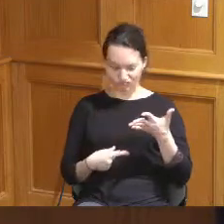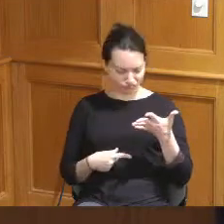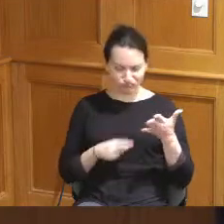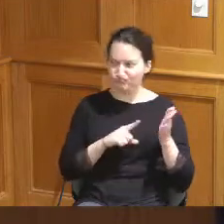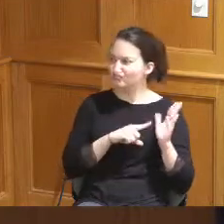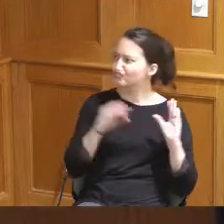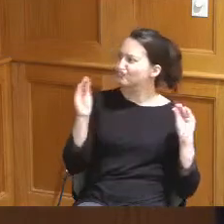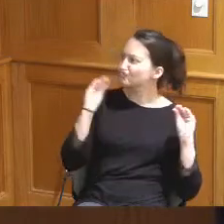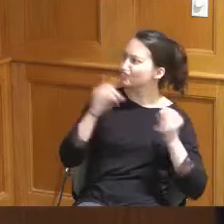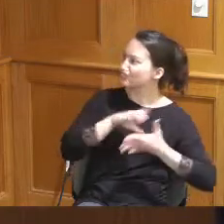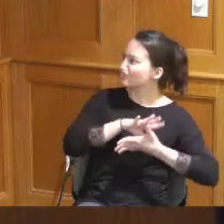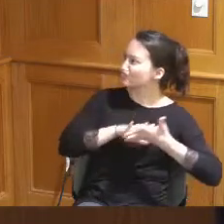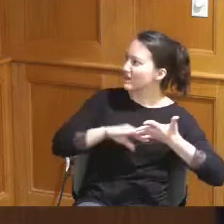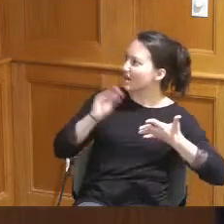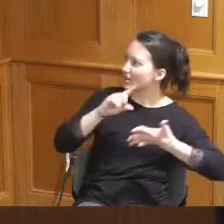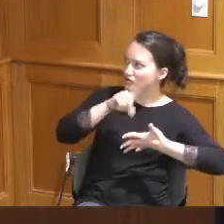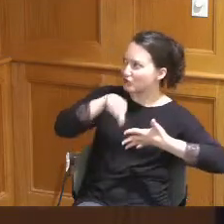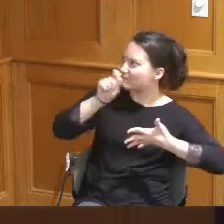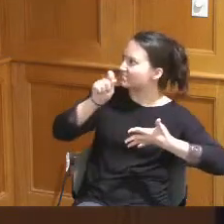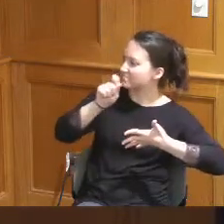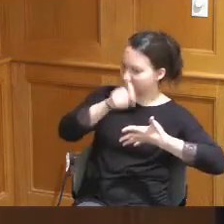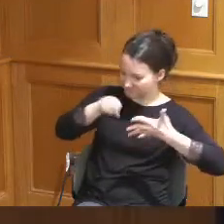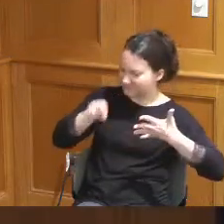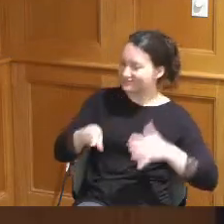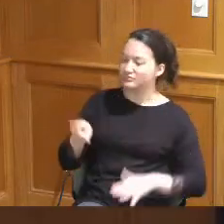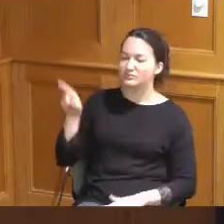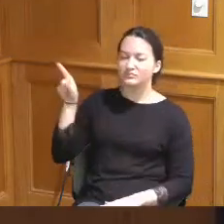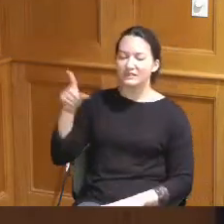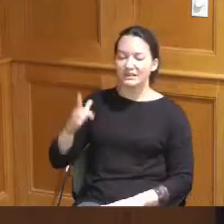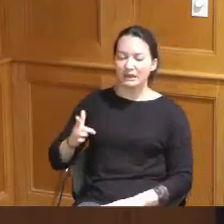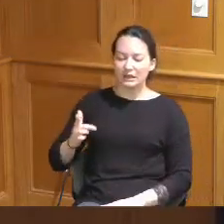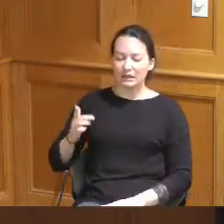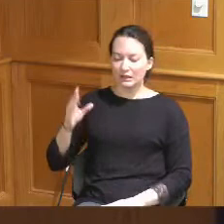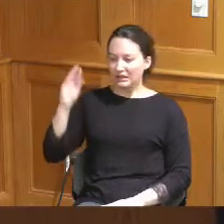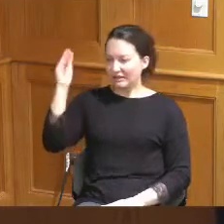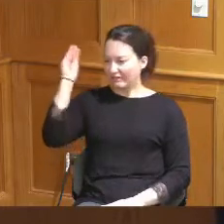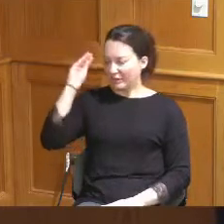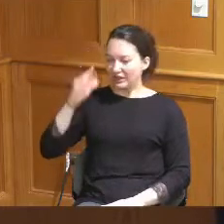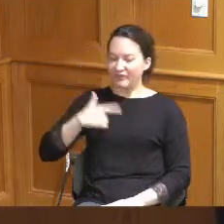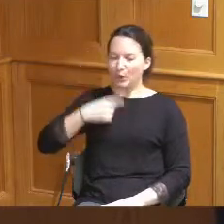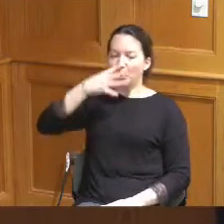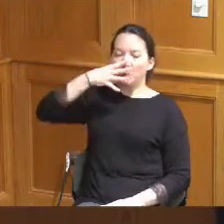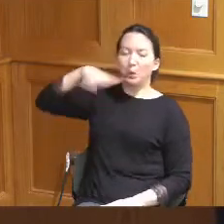things have been done and he feels that they've been just walked over he said when they come